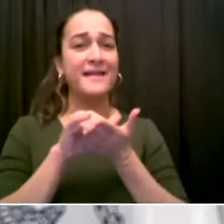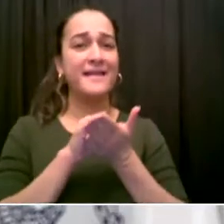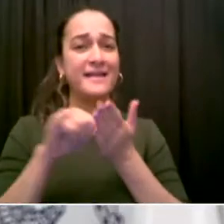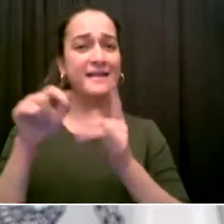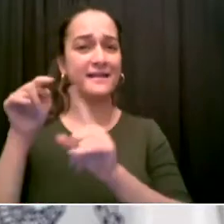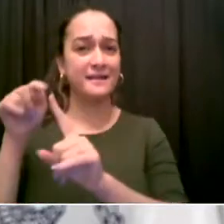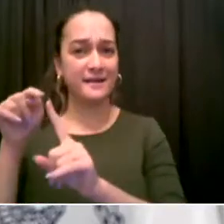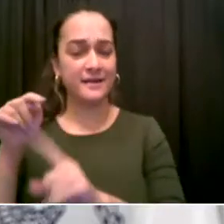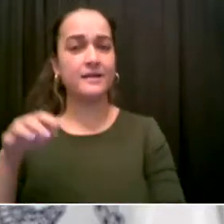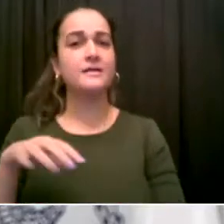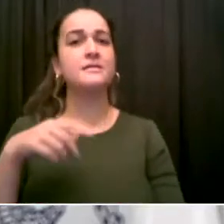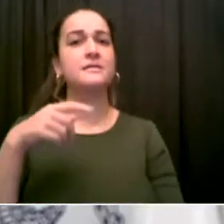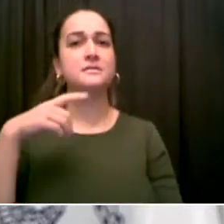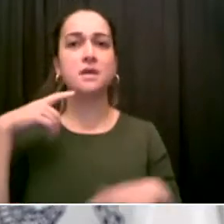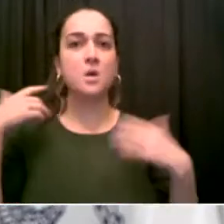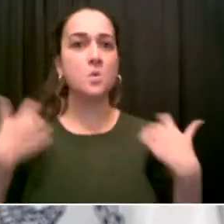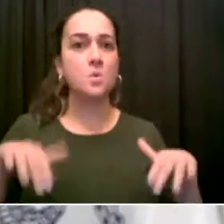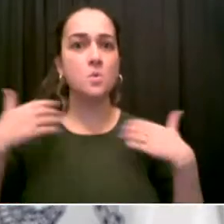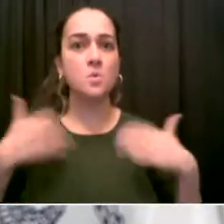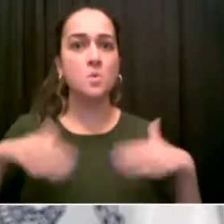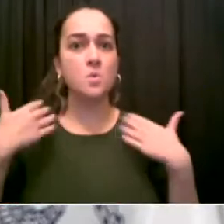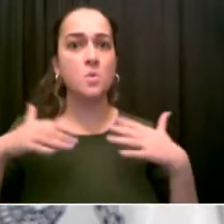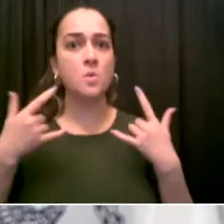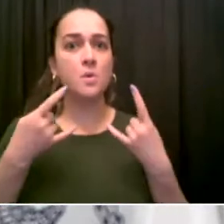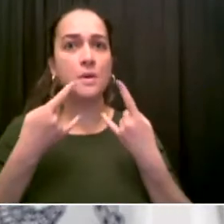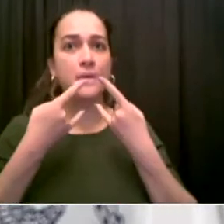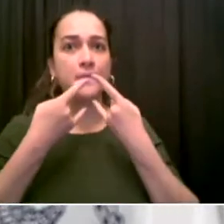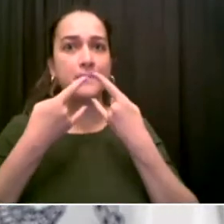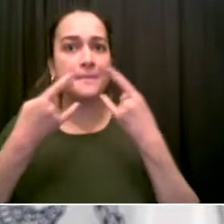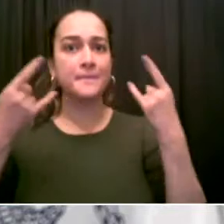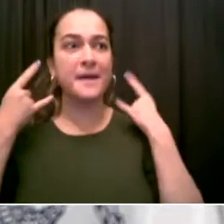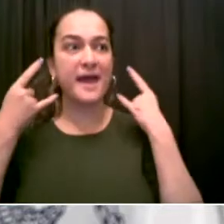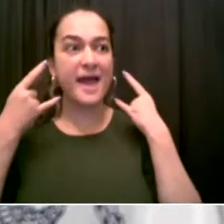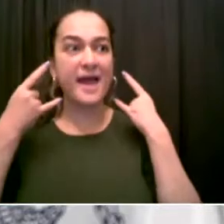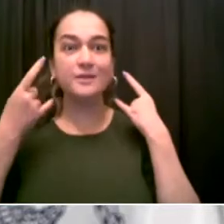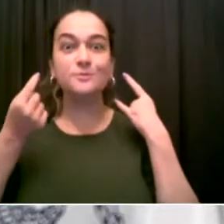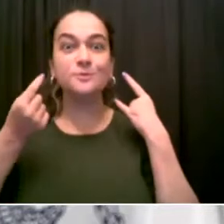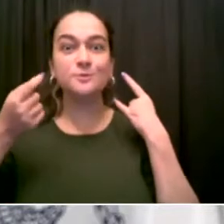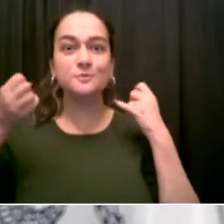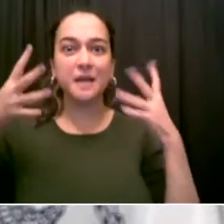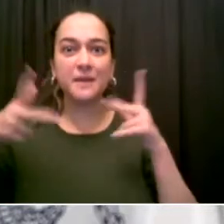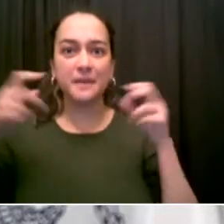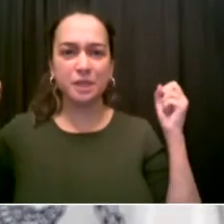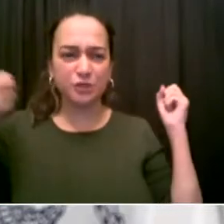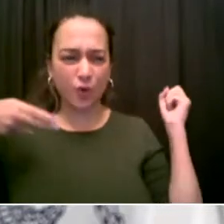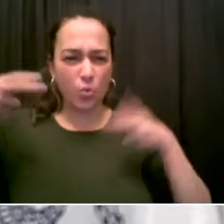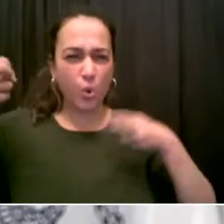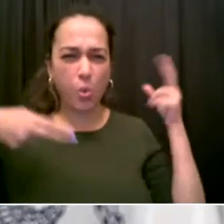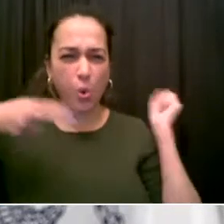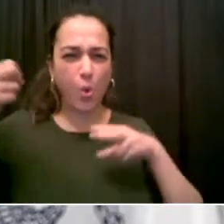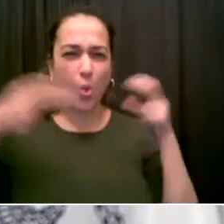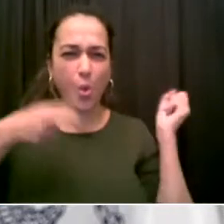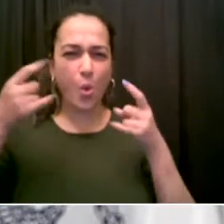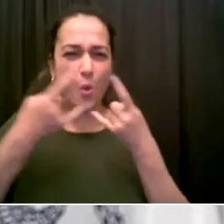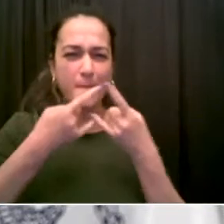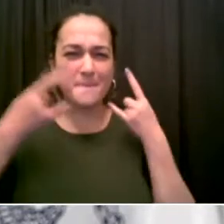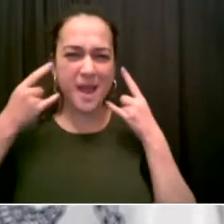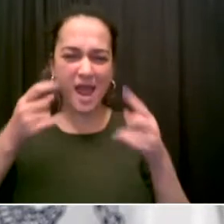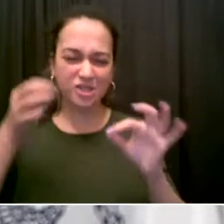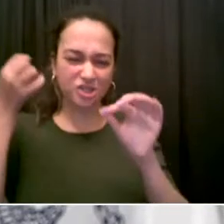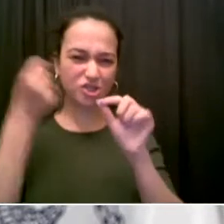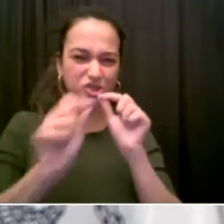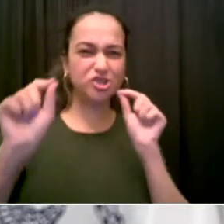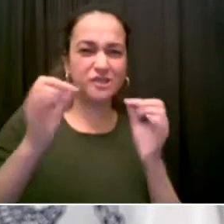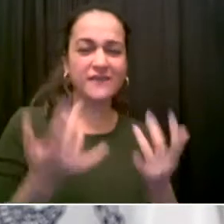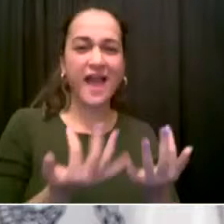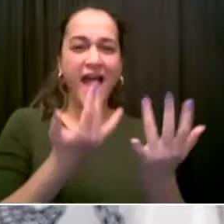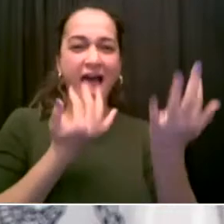A SYMBOLIC AND